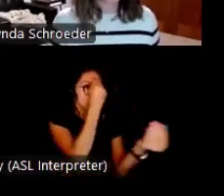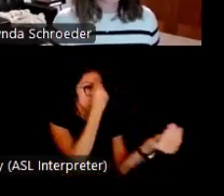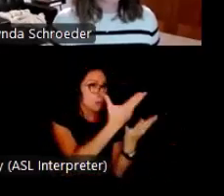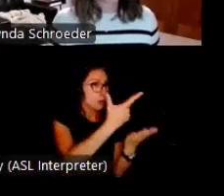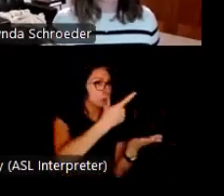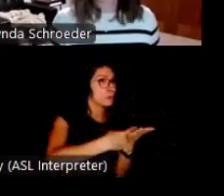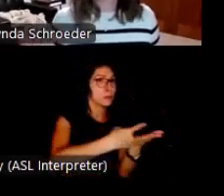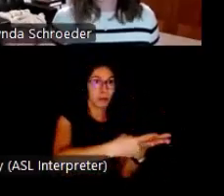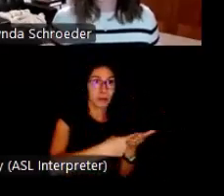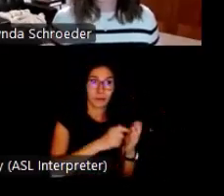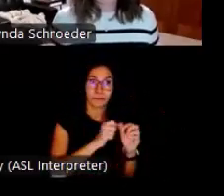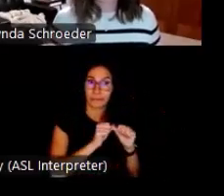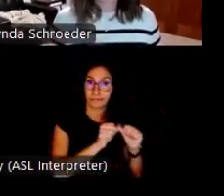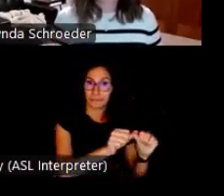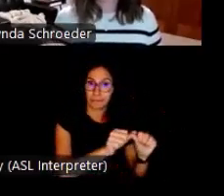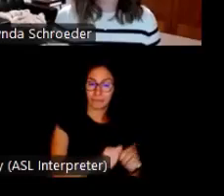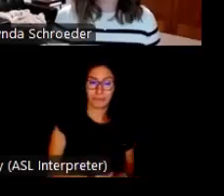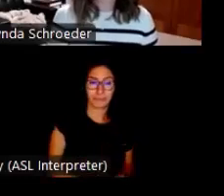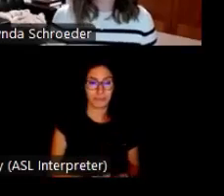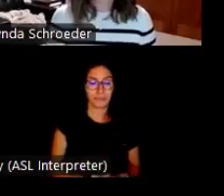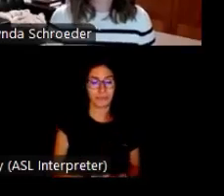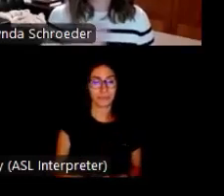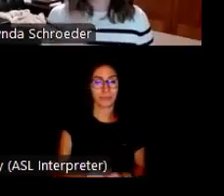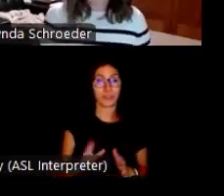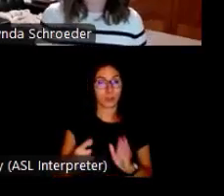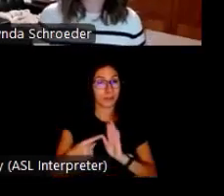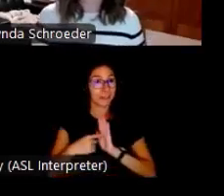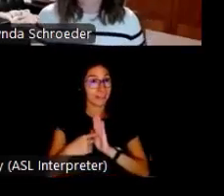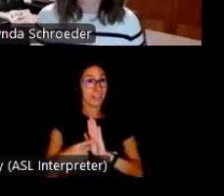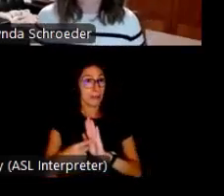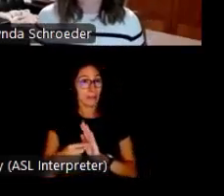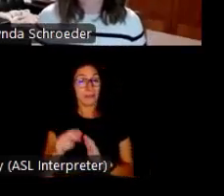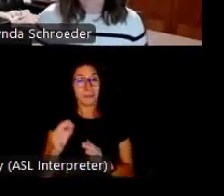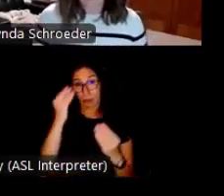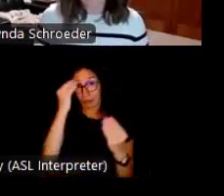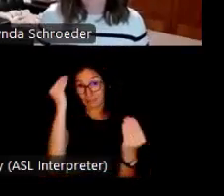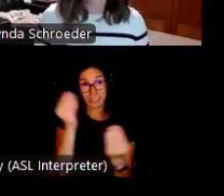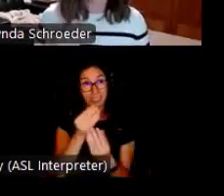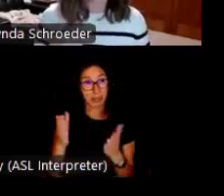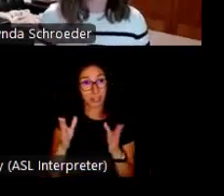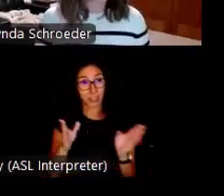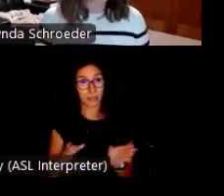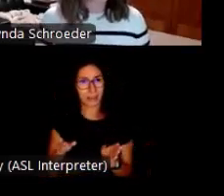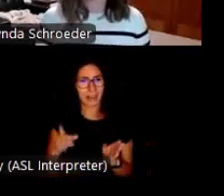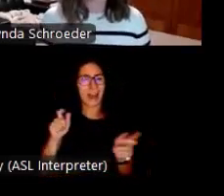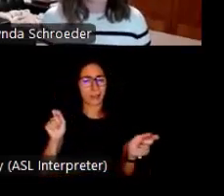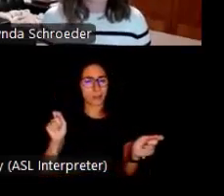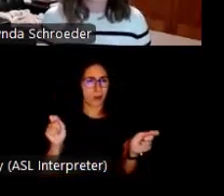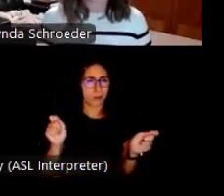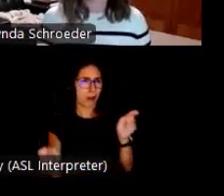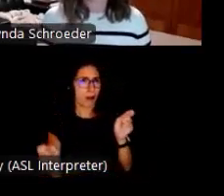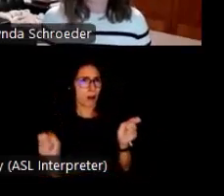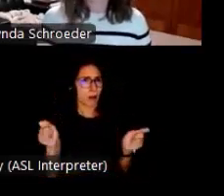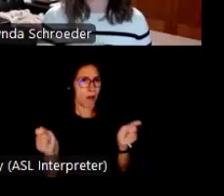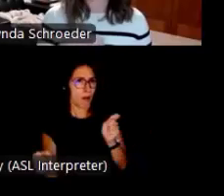So for an example, our dissemination plan, it had to change over time. We started the project and said, well,